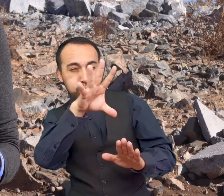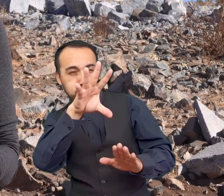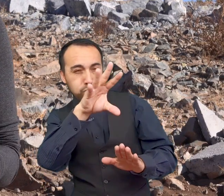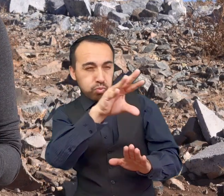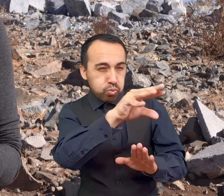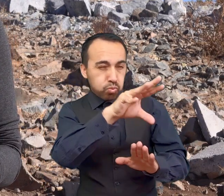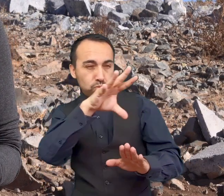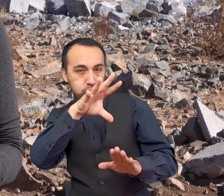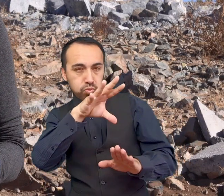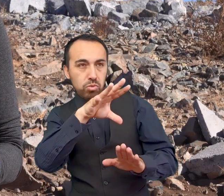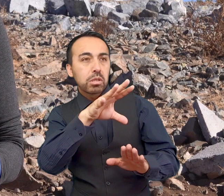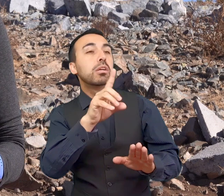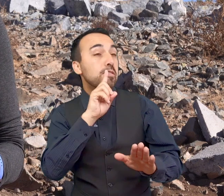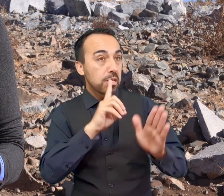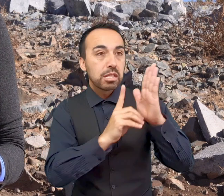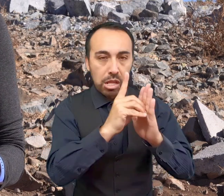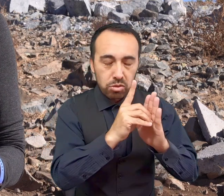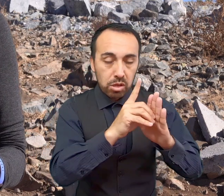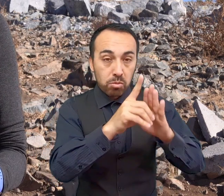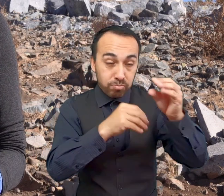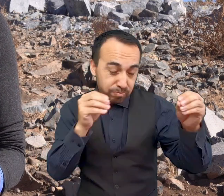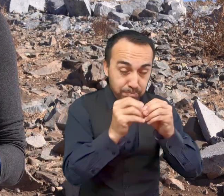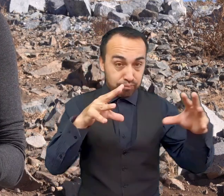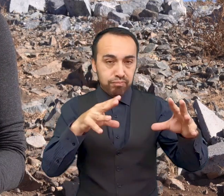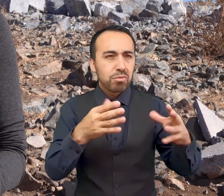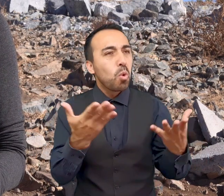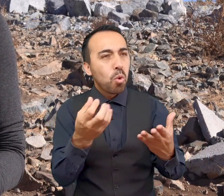of the Hubble constant, and the deceleration parameter of the Universe.